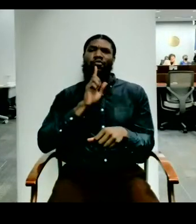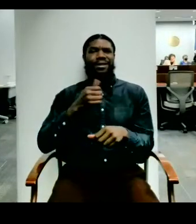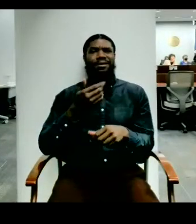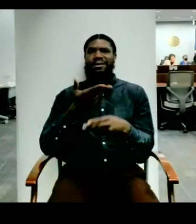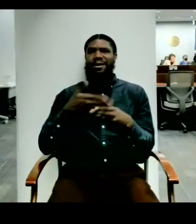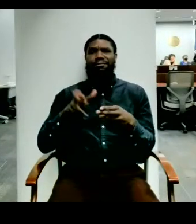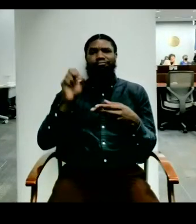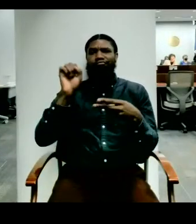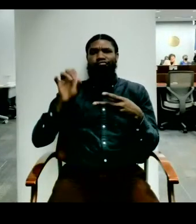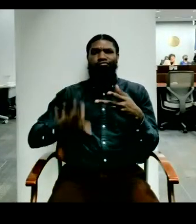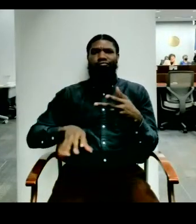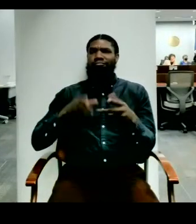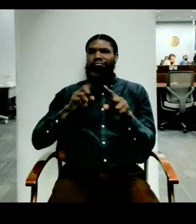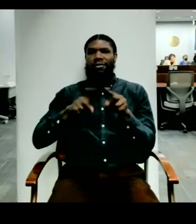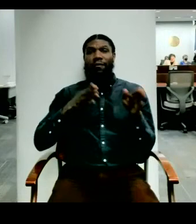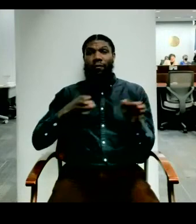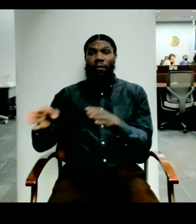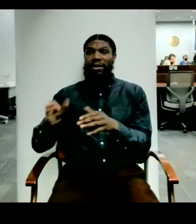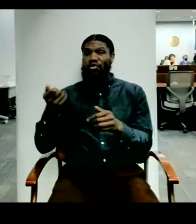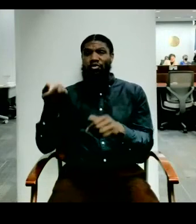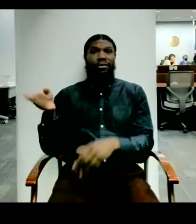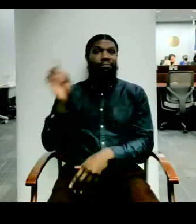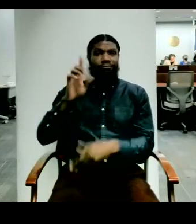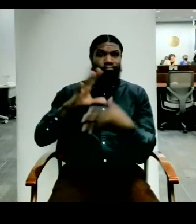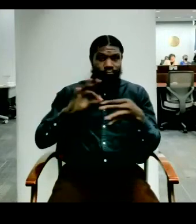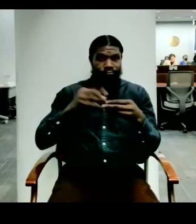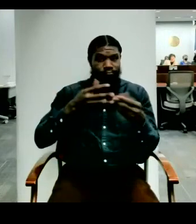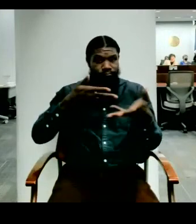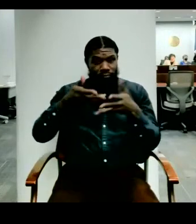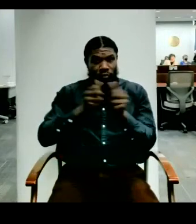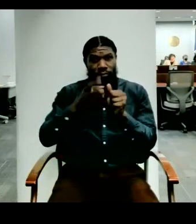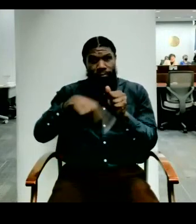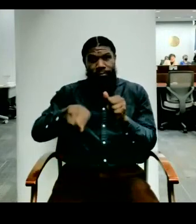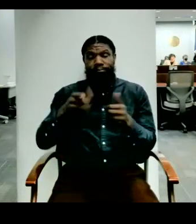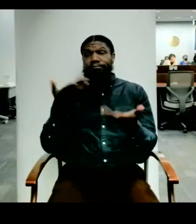in front of those. Holding these virtual meetings so they can have access to you,